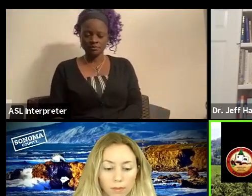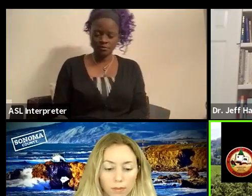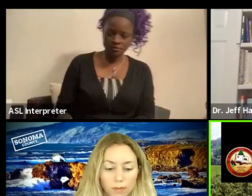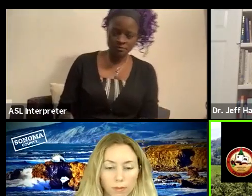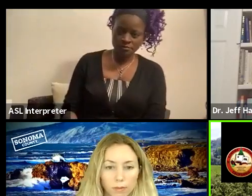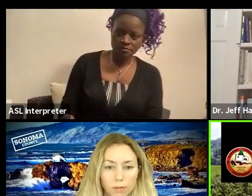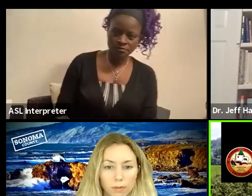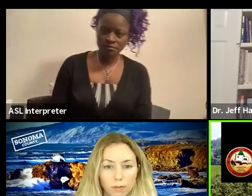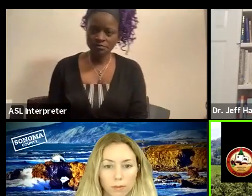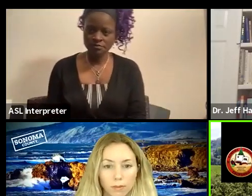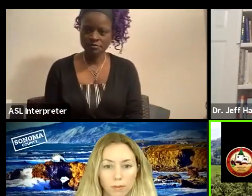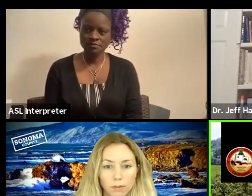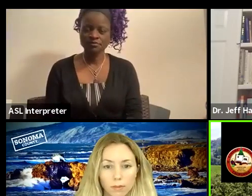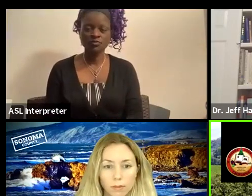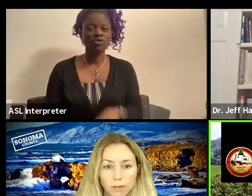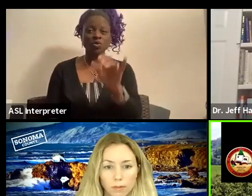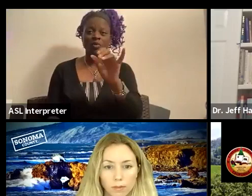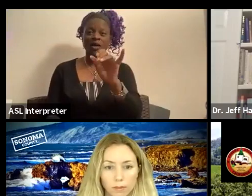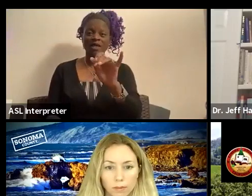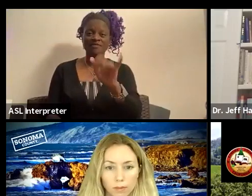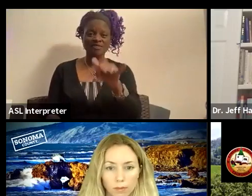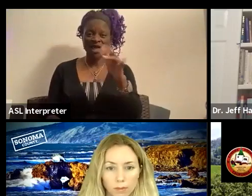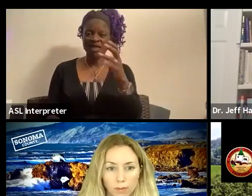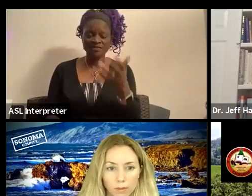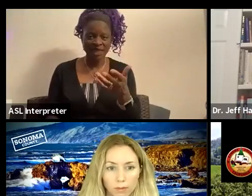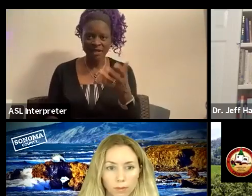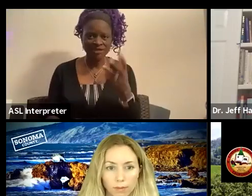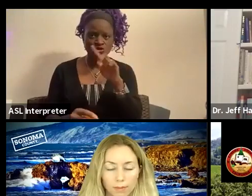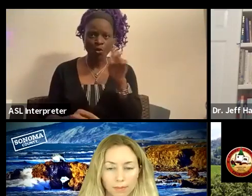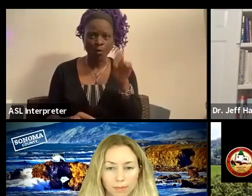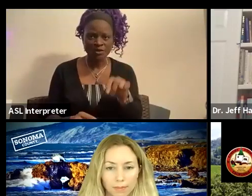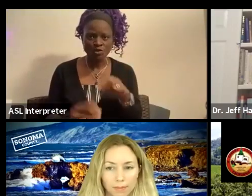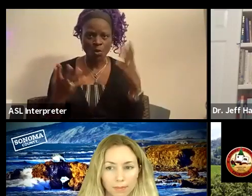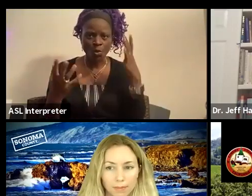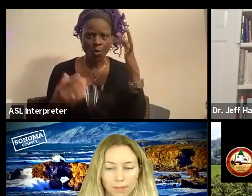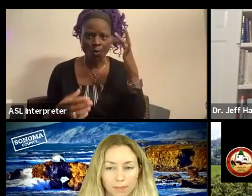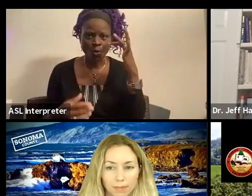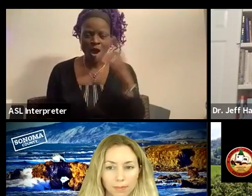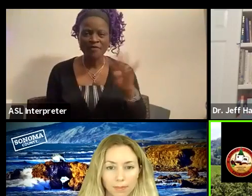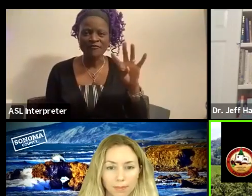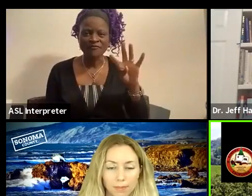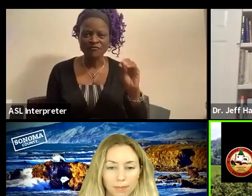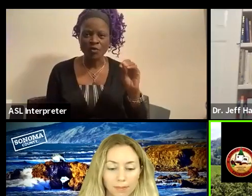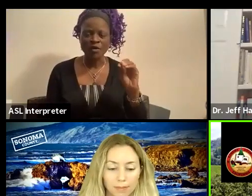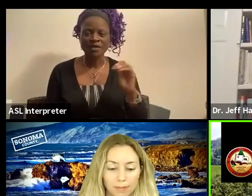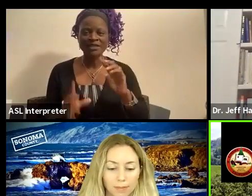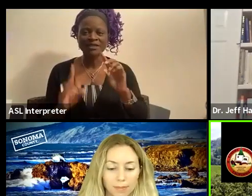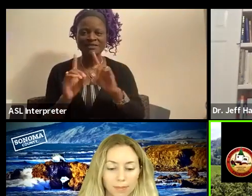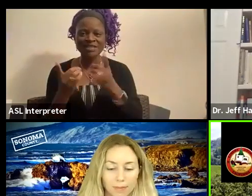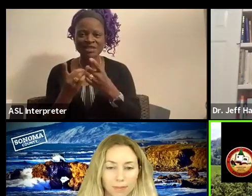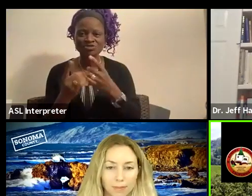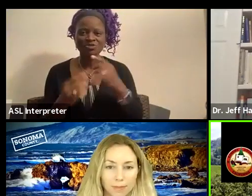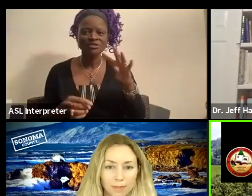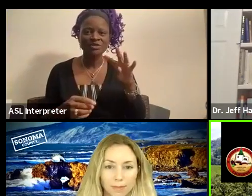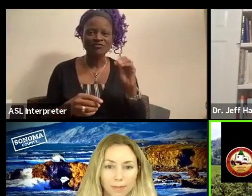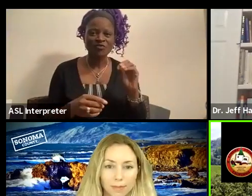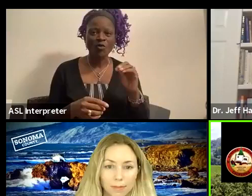fundamental question of why we have 40 school districts in the first place, but that's very different meeting. Listen, thank you all.